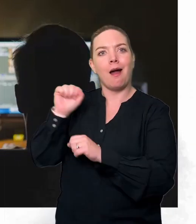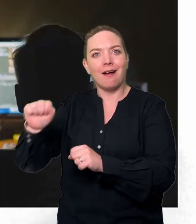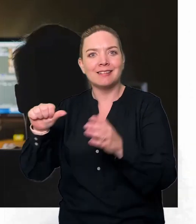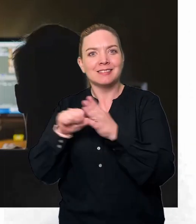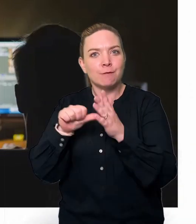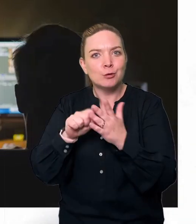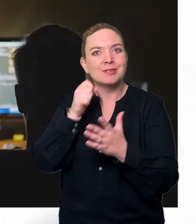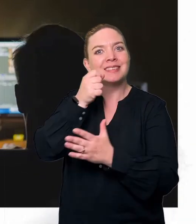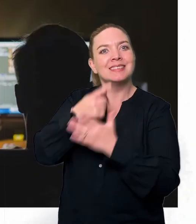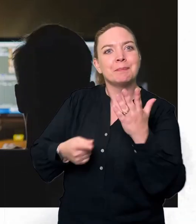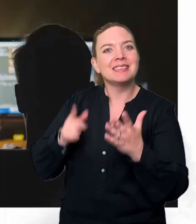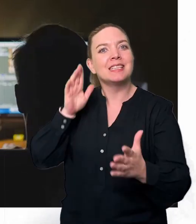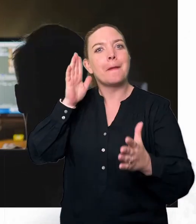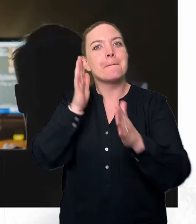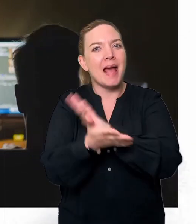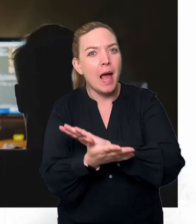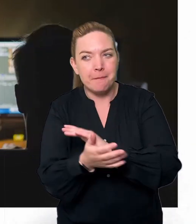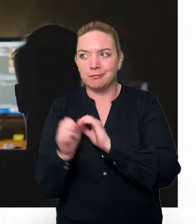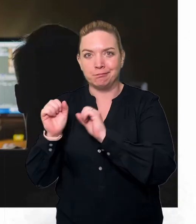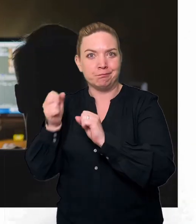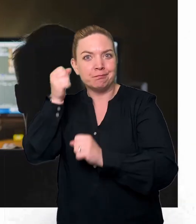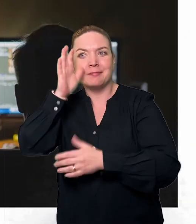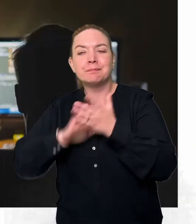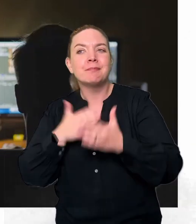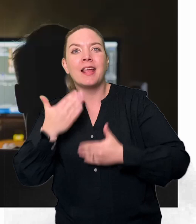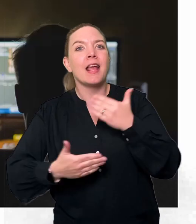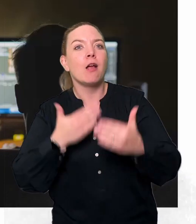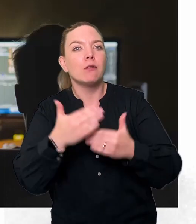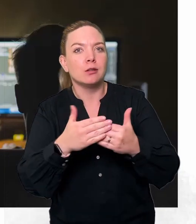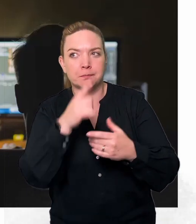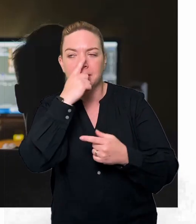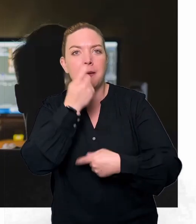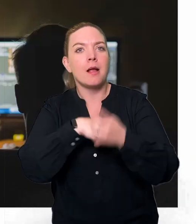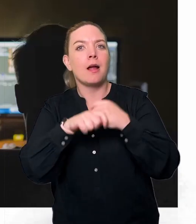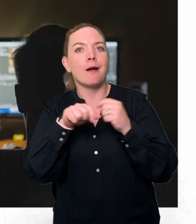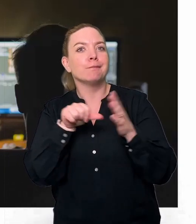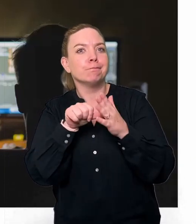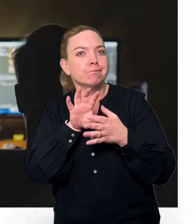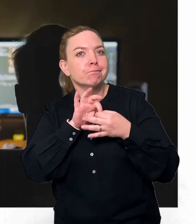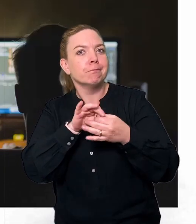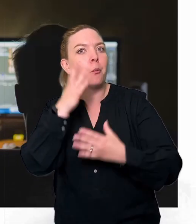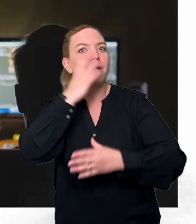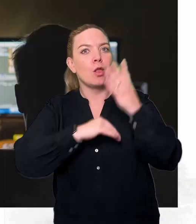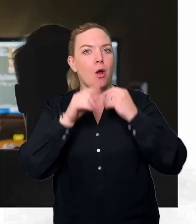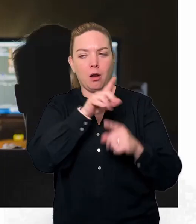that they may experience that require them to engage with learning in a different way. Neither do you have any knowledge of any